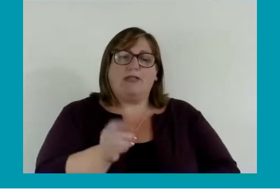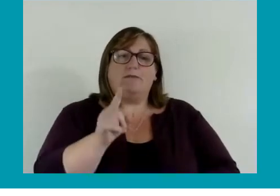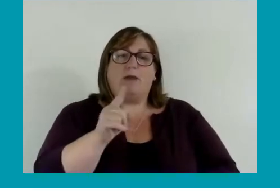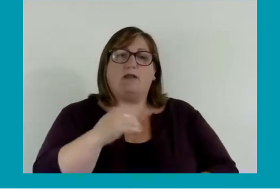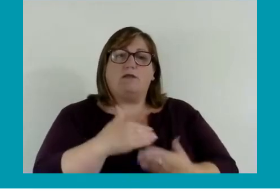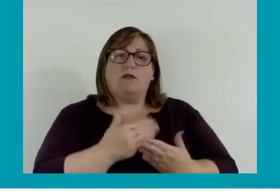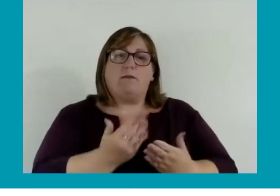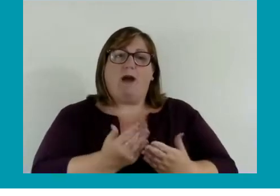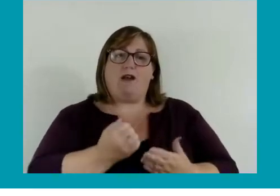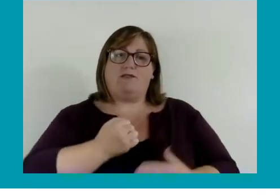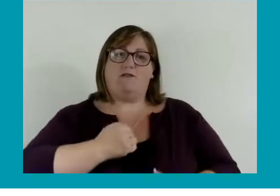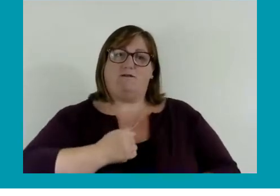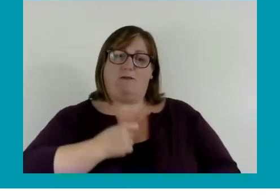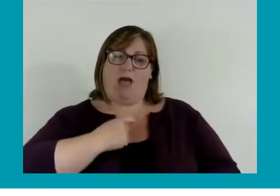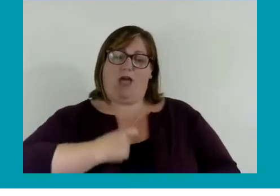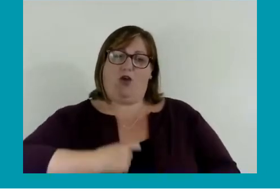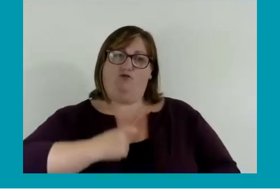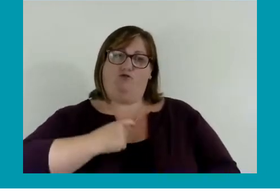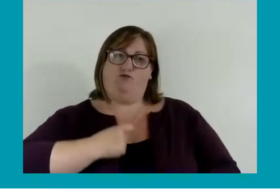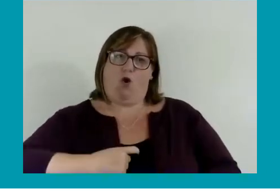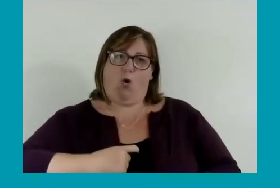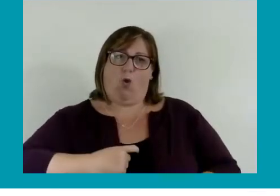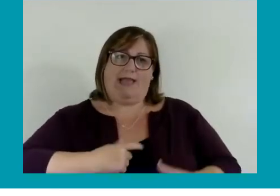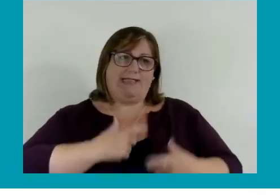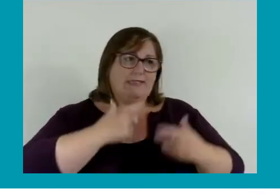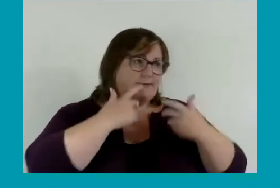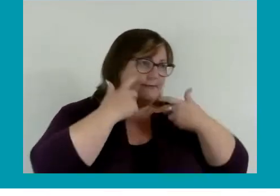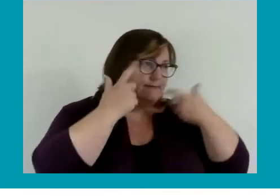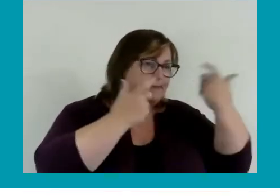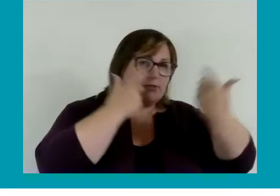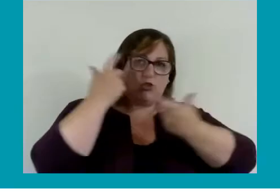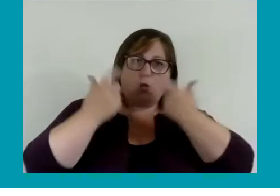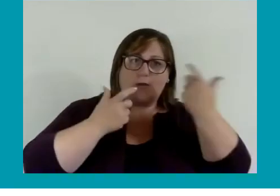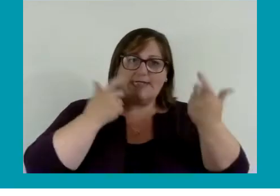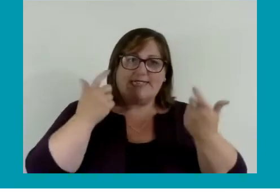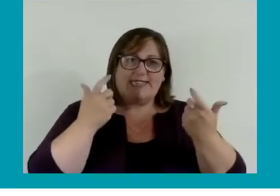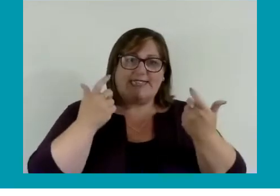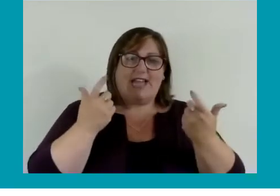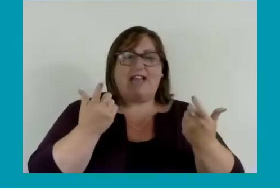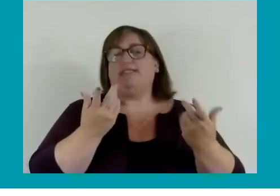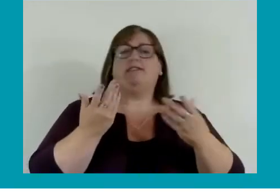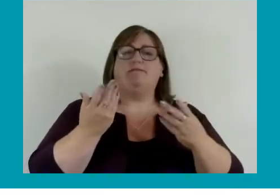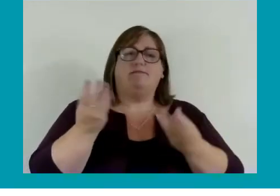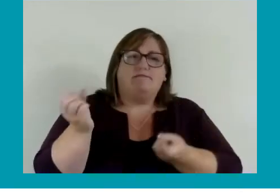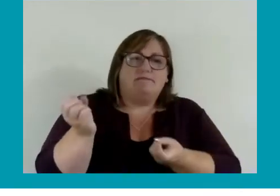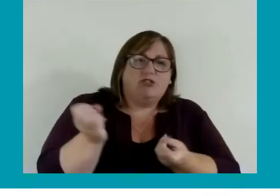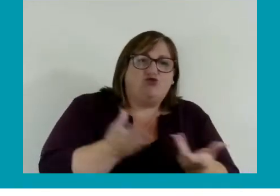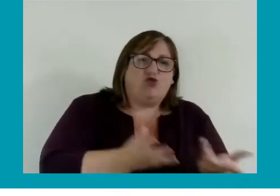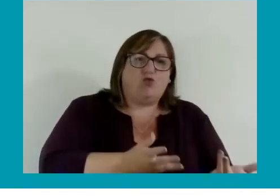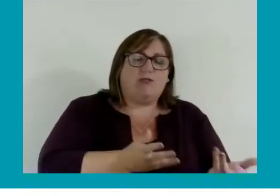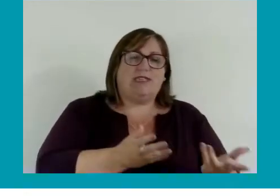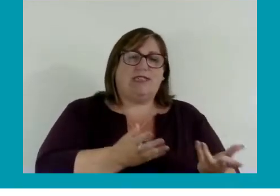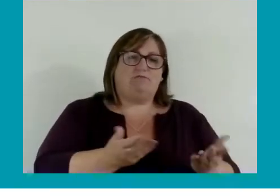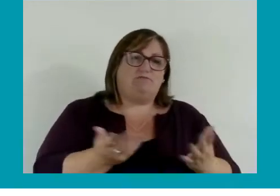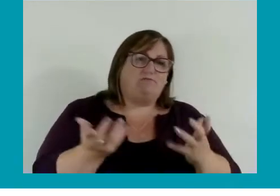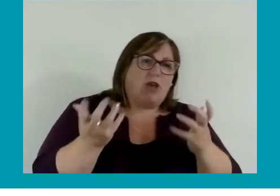is sourcing and implementing equipment training software for anybody that requires it as a